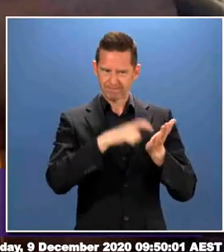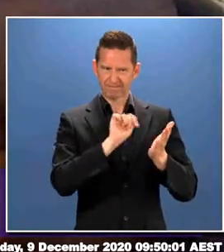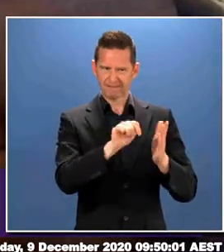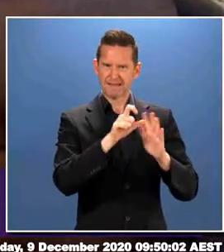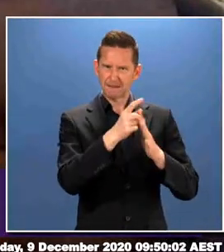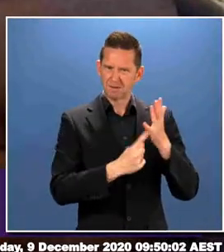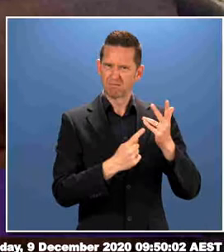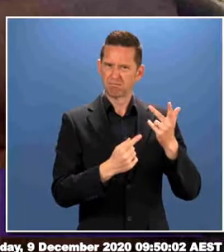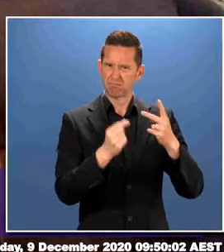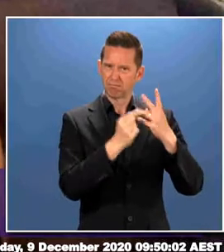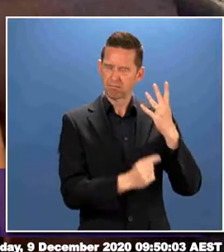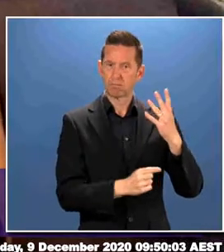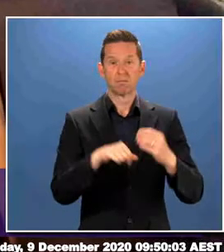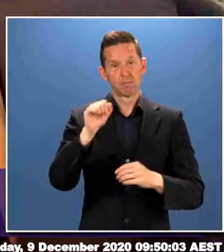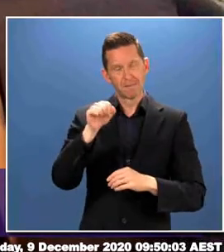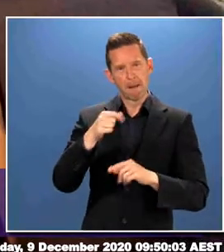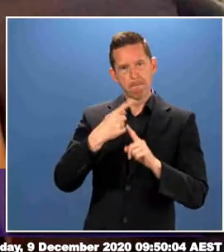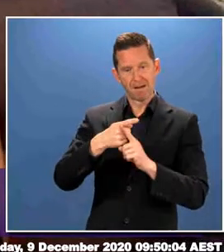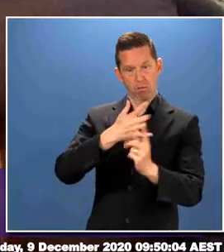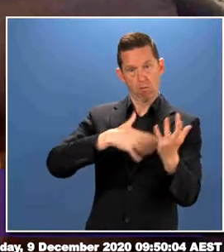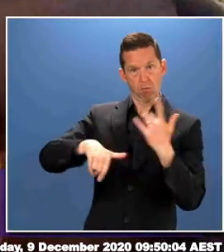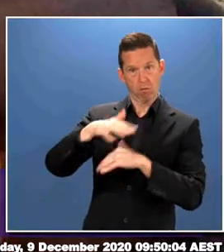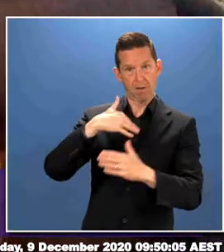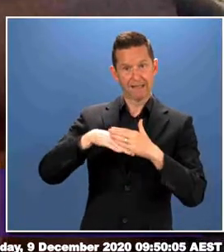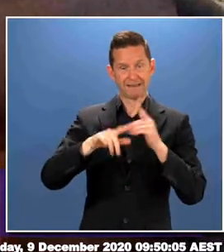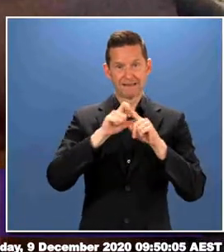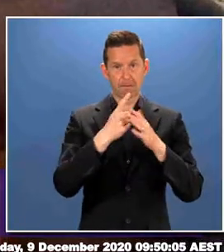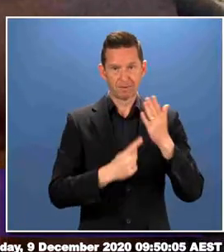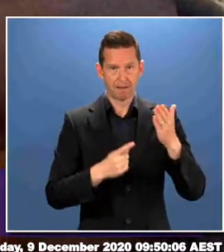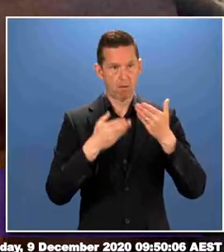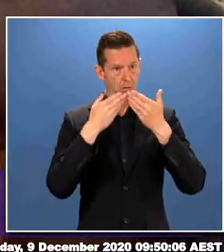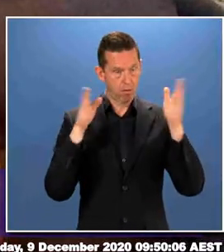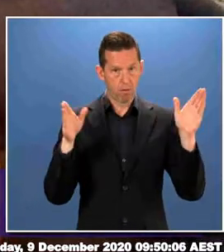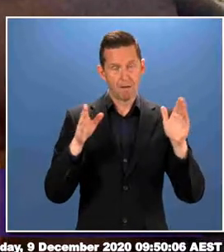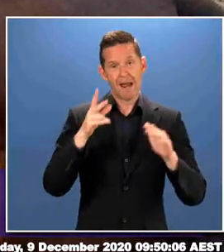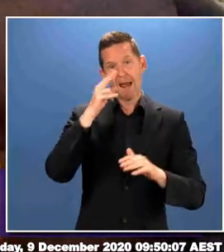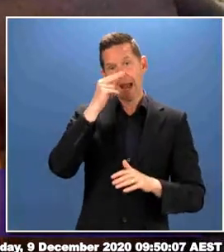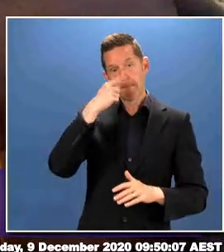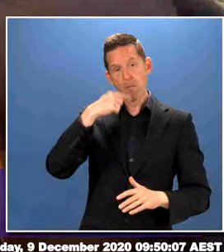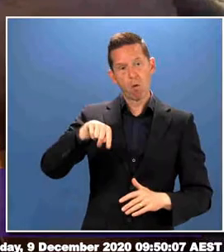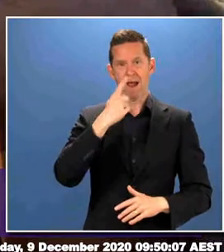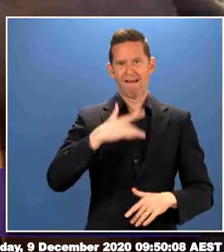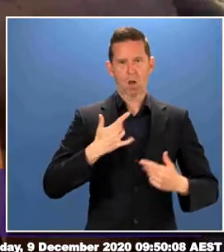being part of an international community, living with disability, young people often thought this actually made them better employees and gave